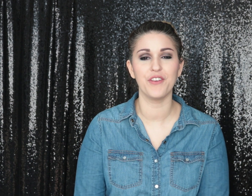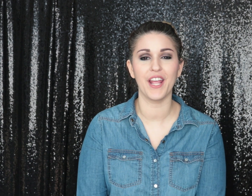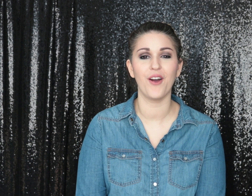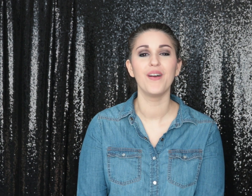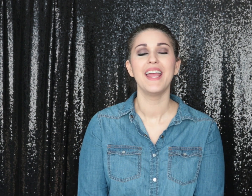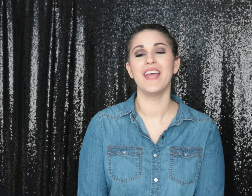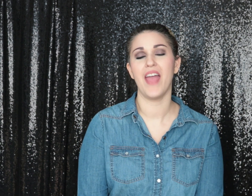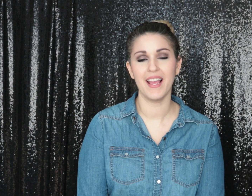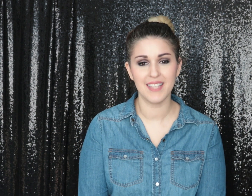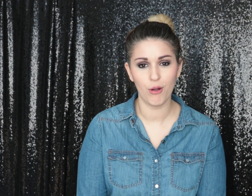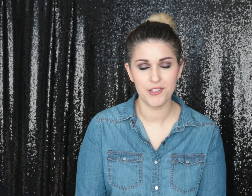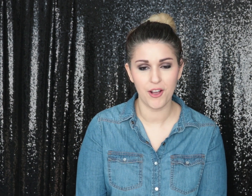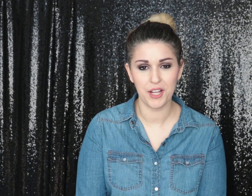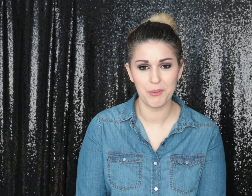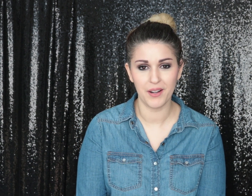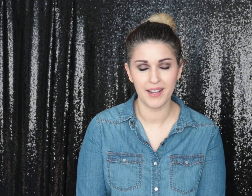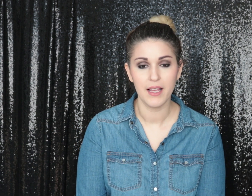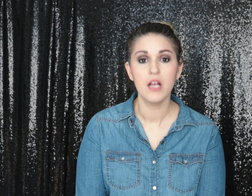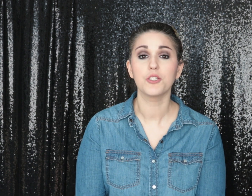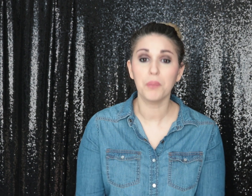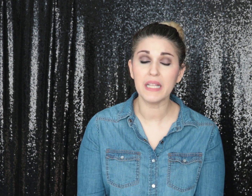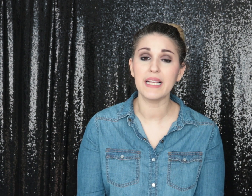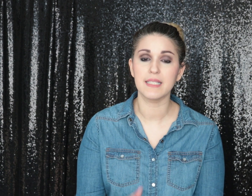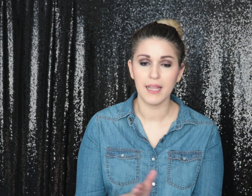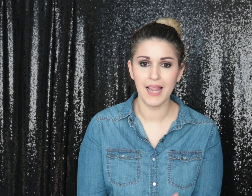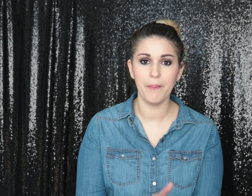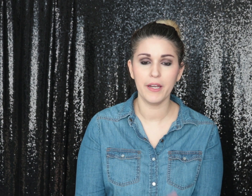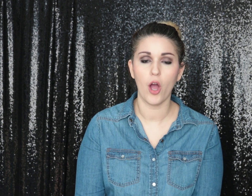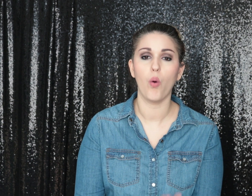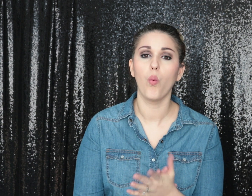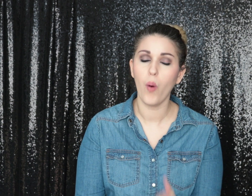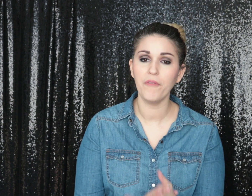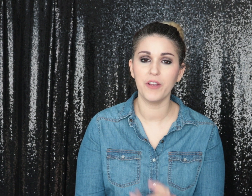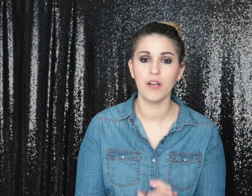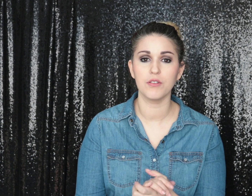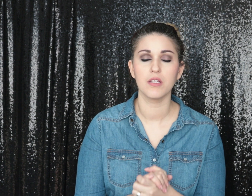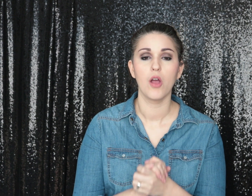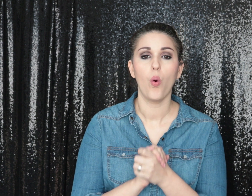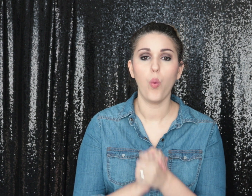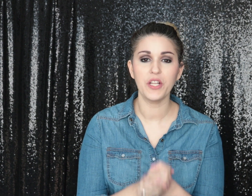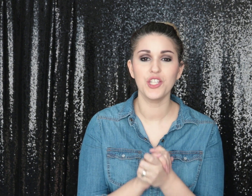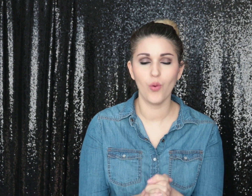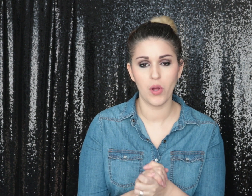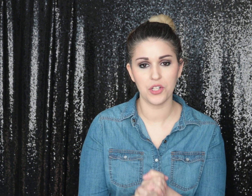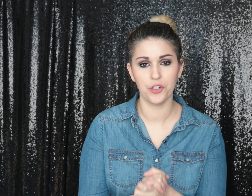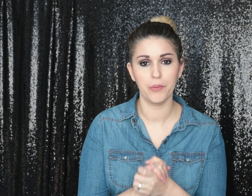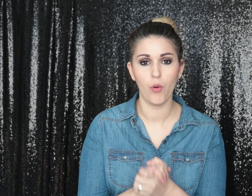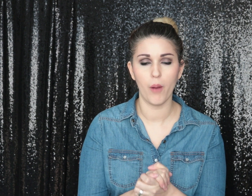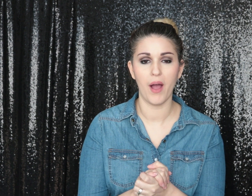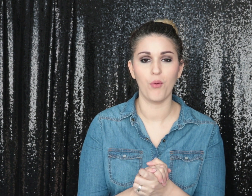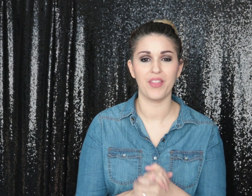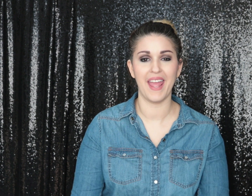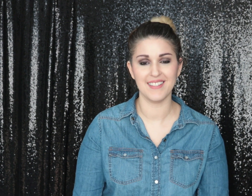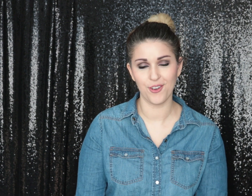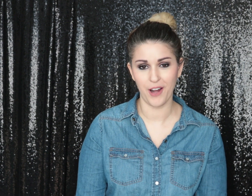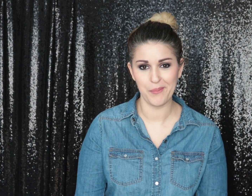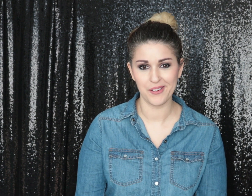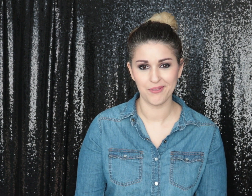the video in the ASL or sell community. So please let me know what videos. What do you want to learn more about with Asl Grammar?